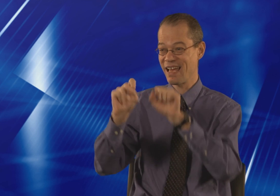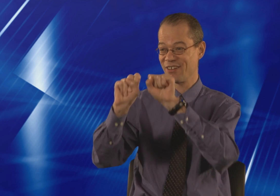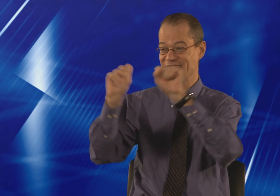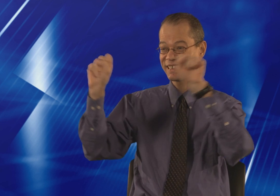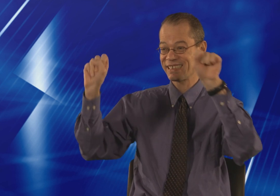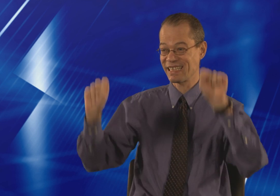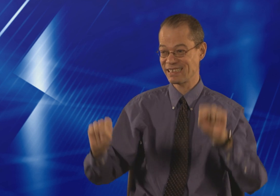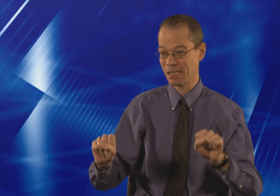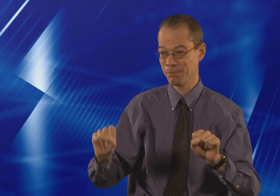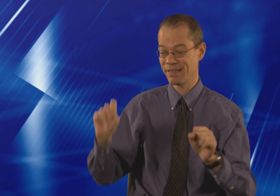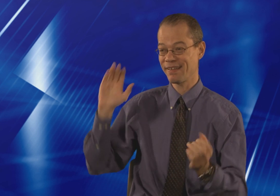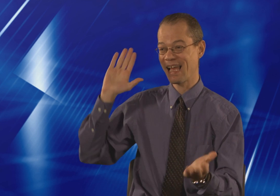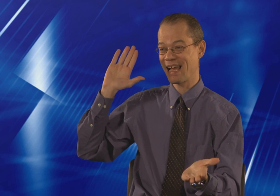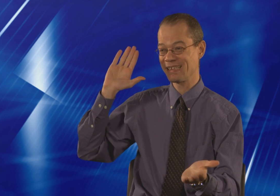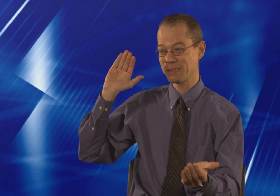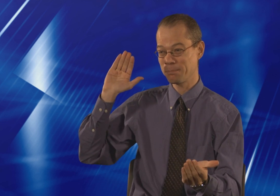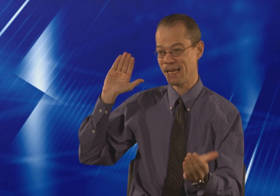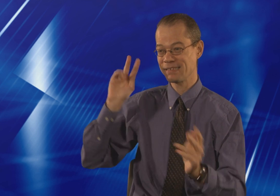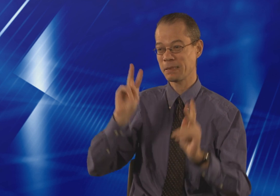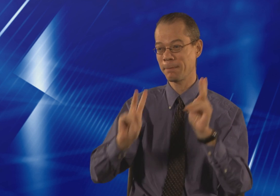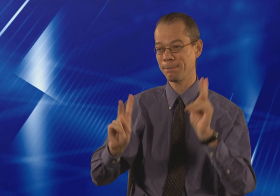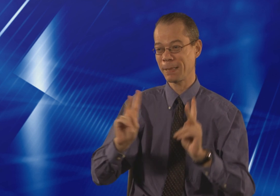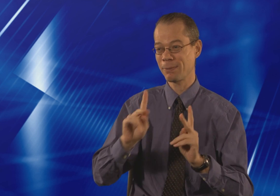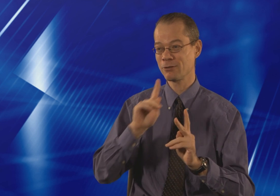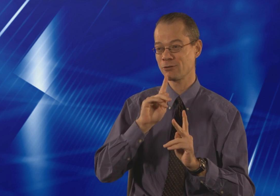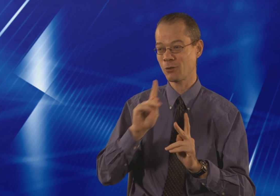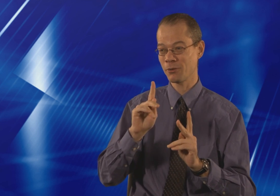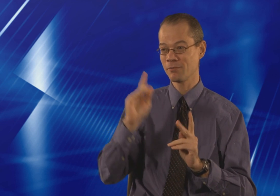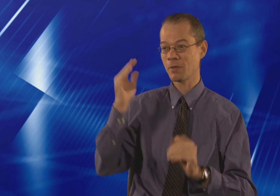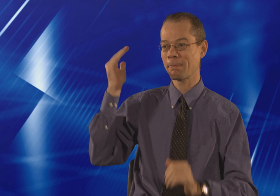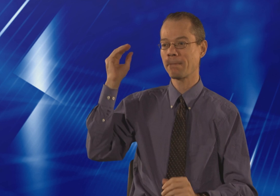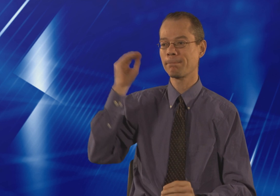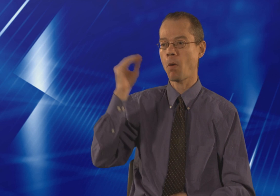the health care system, the expectation is that people